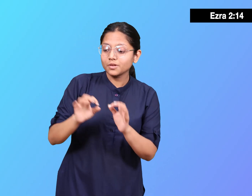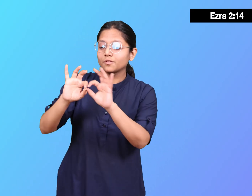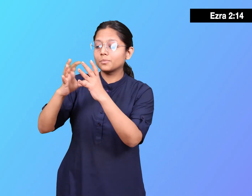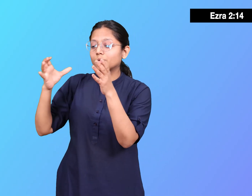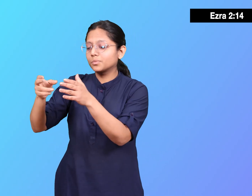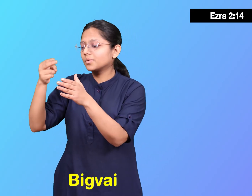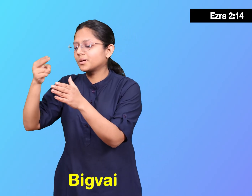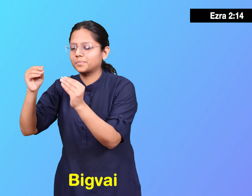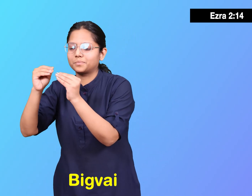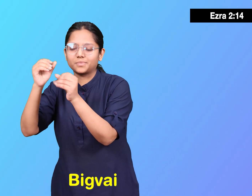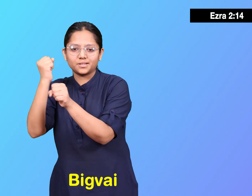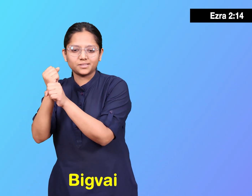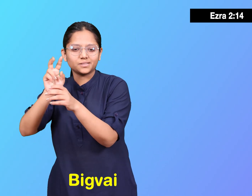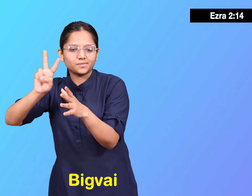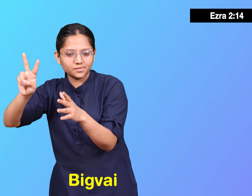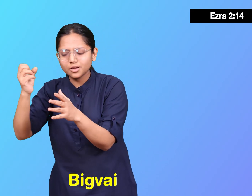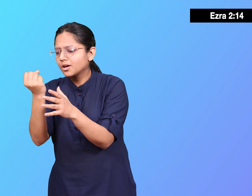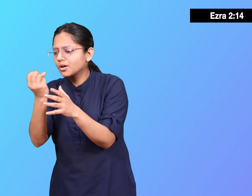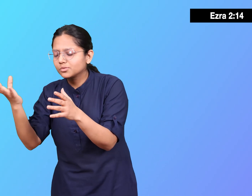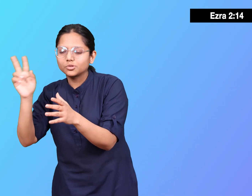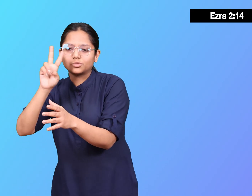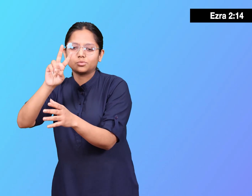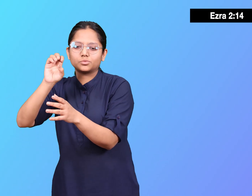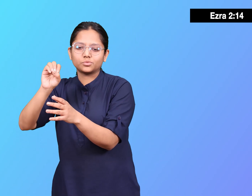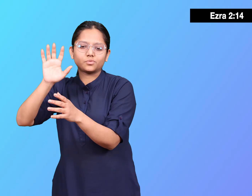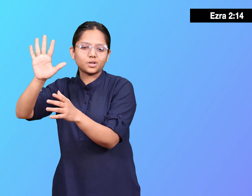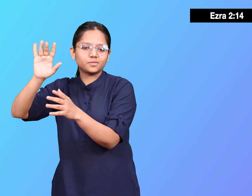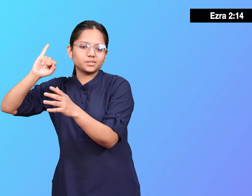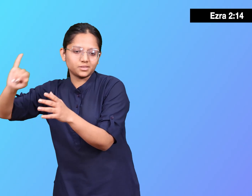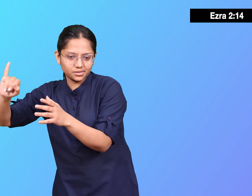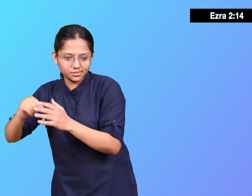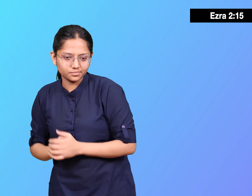the descendants of Bigvai: 2056